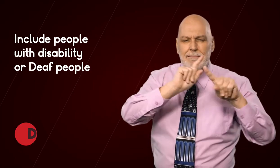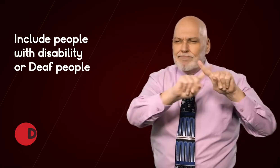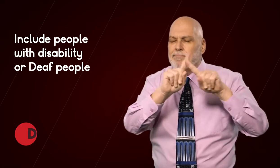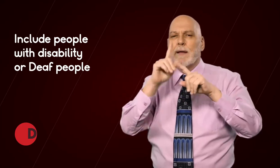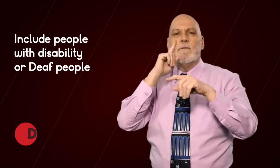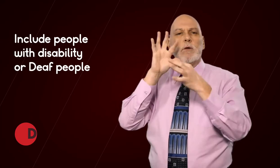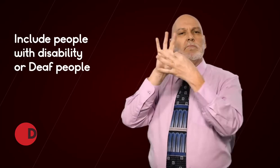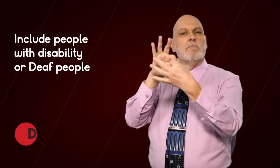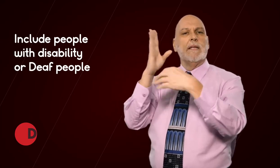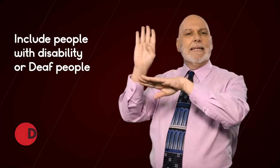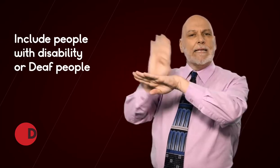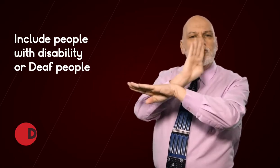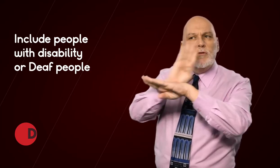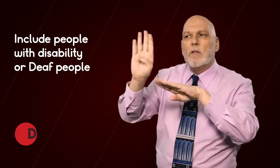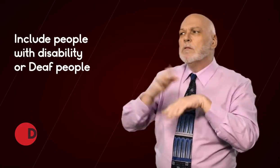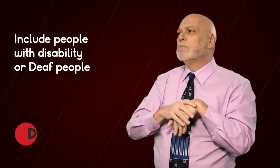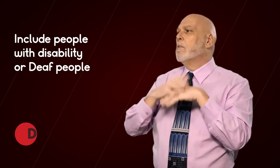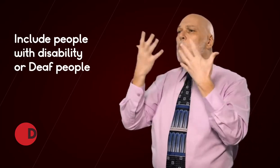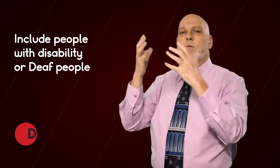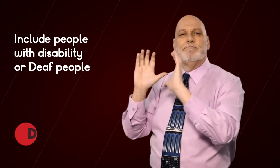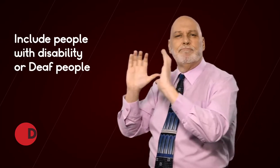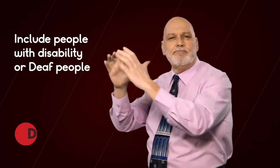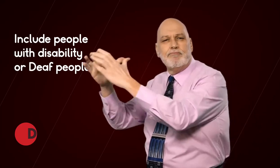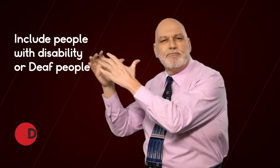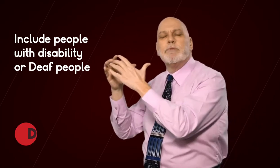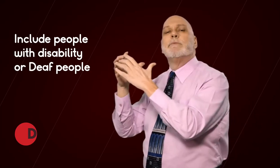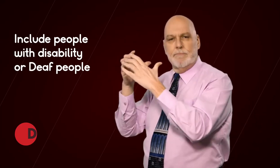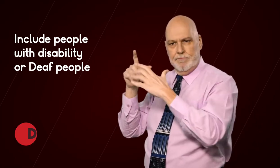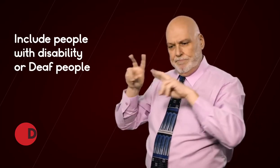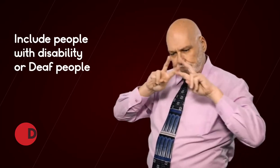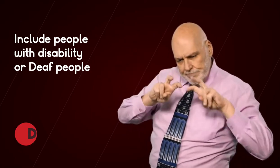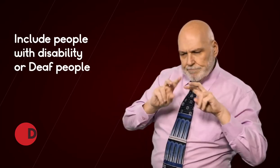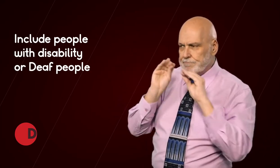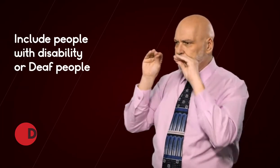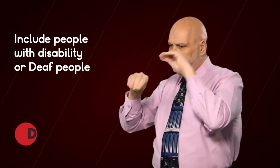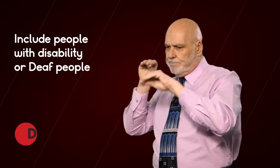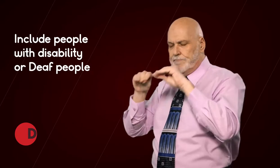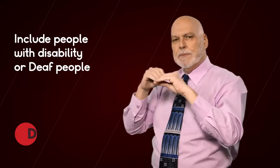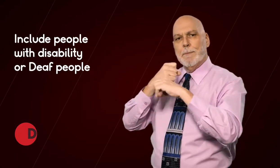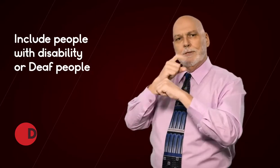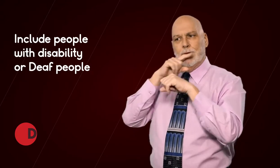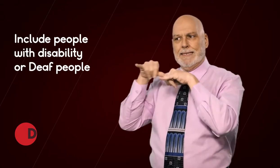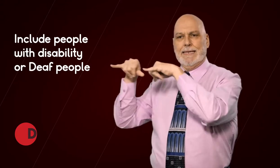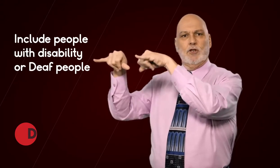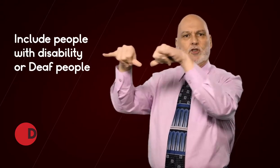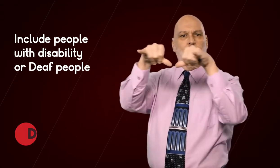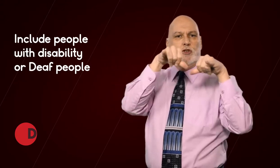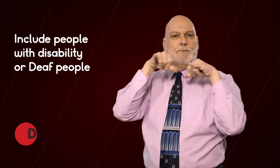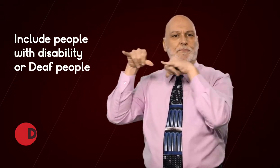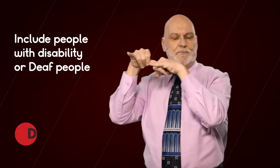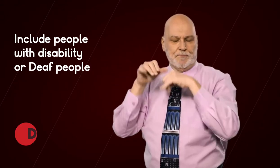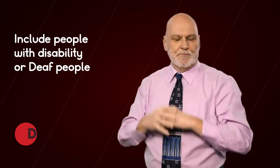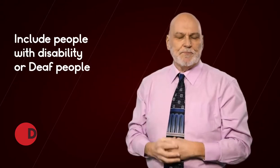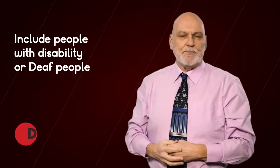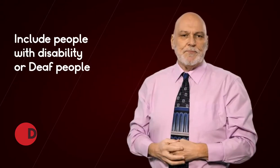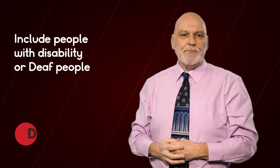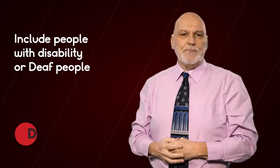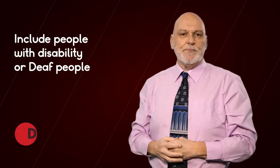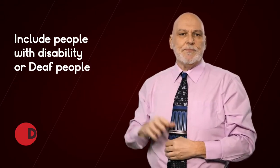for varied industries and stakeholders.